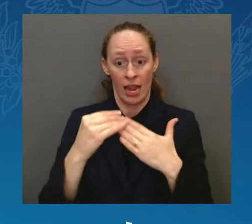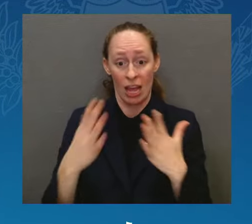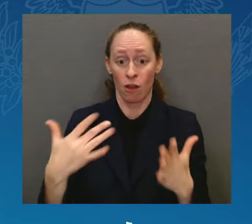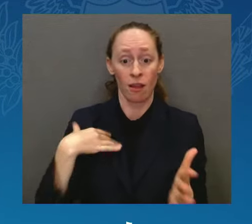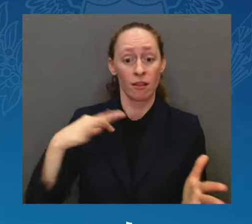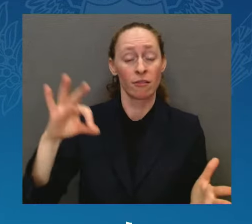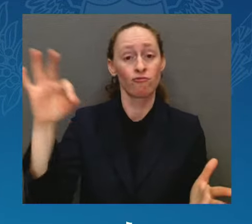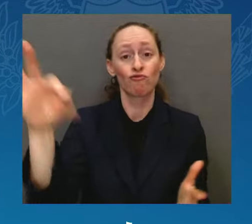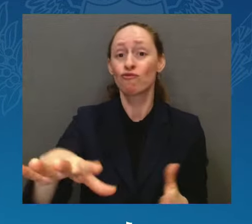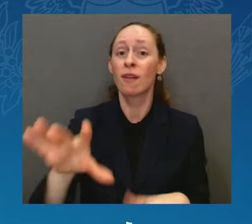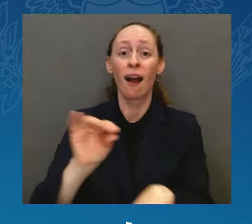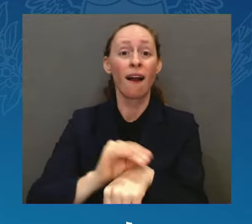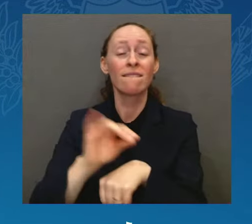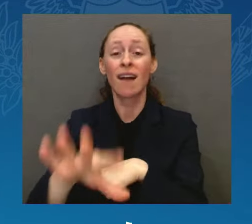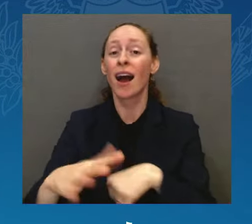So -- and I'm looking at you; I see you.